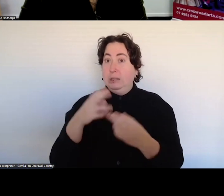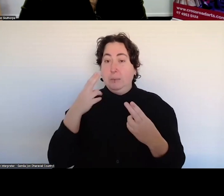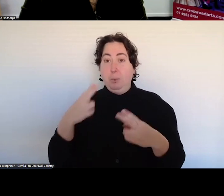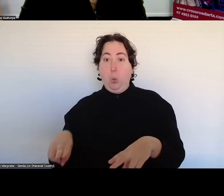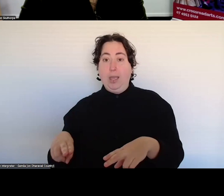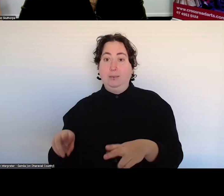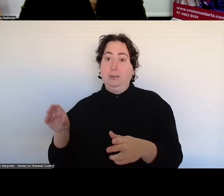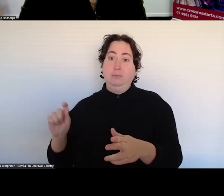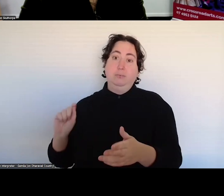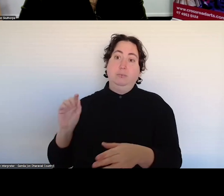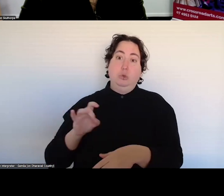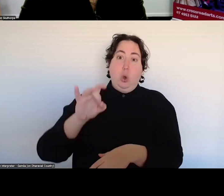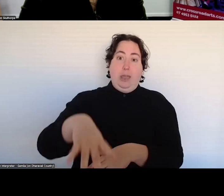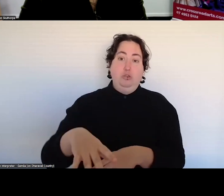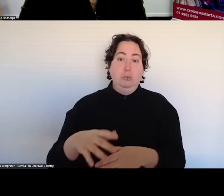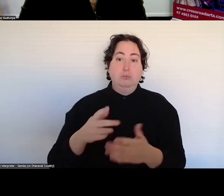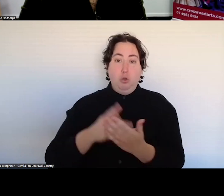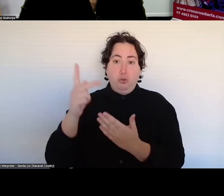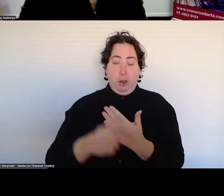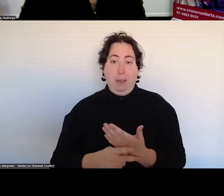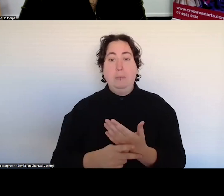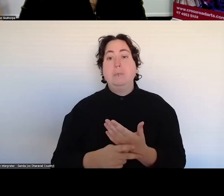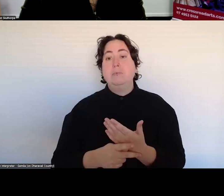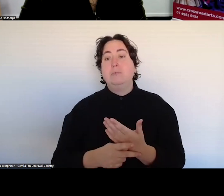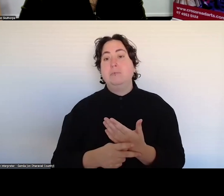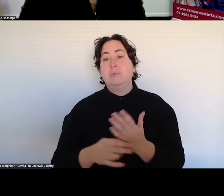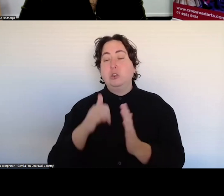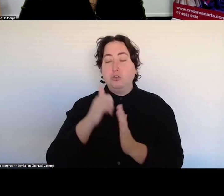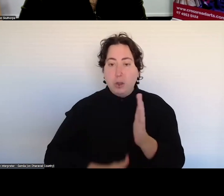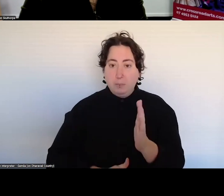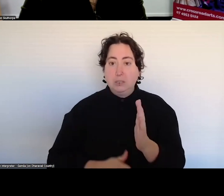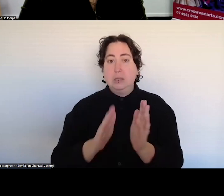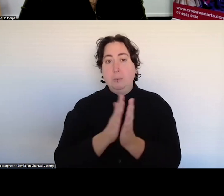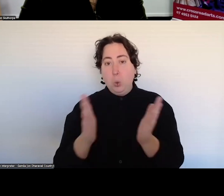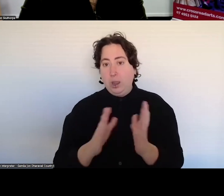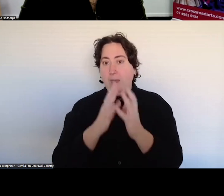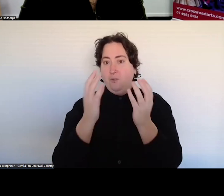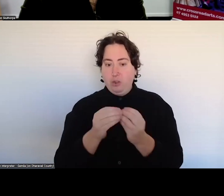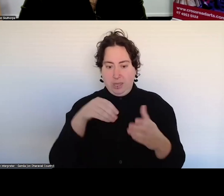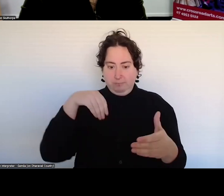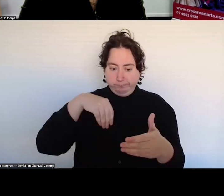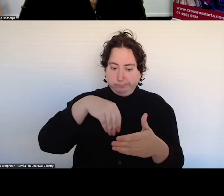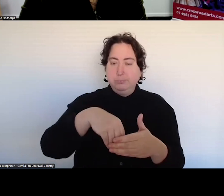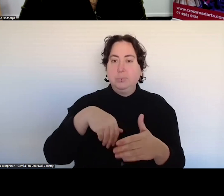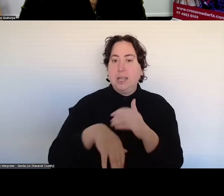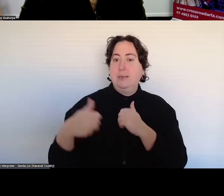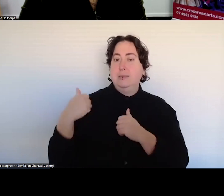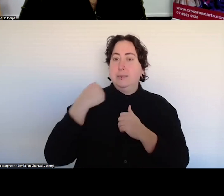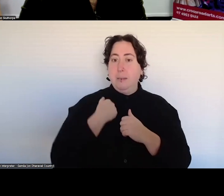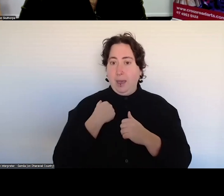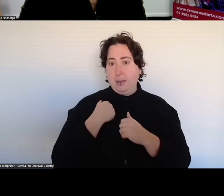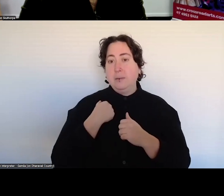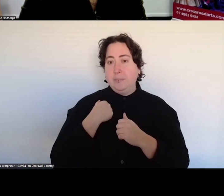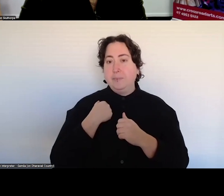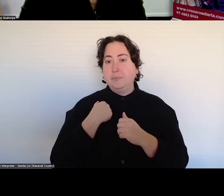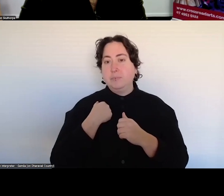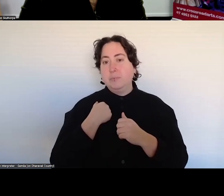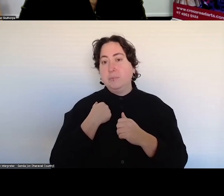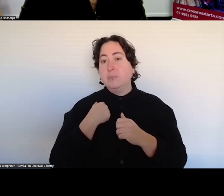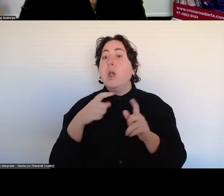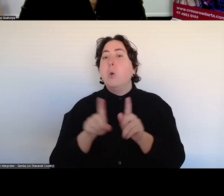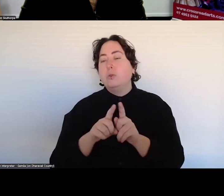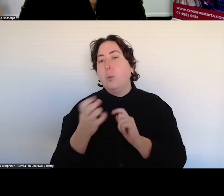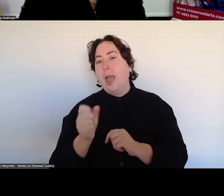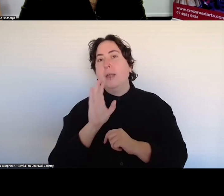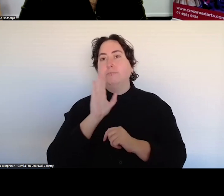Audition script, the becoming iconic book and the digital project and the reading were all discussed